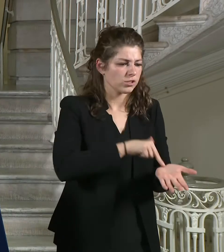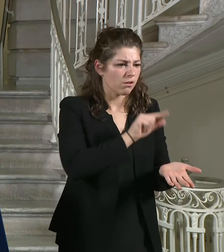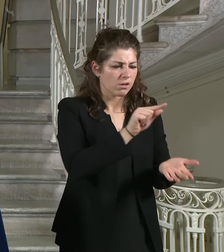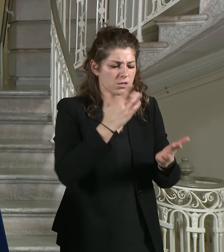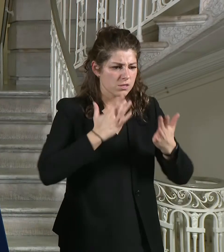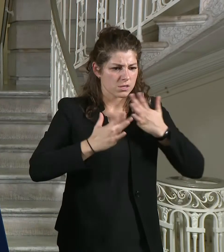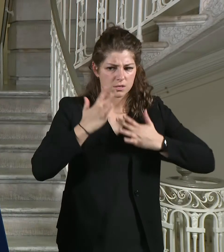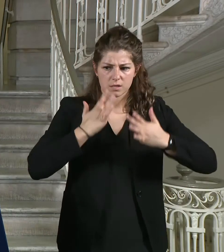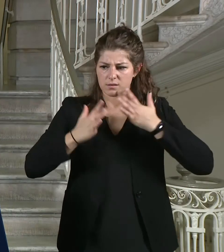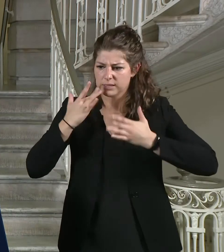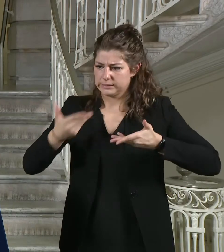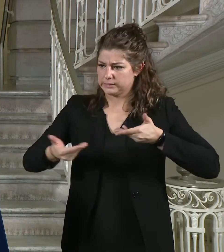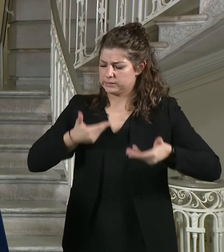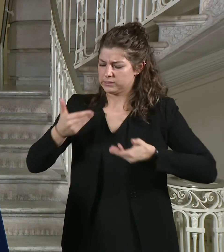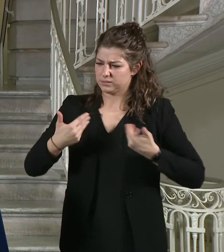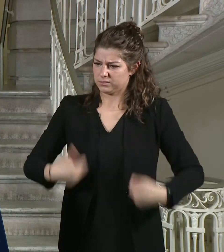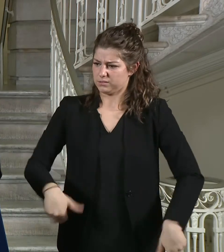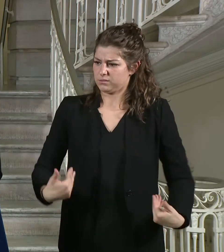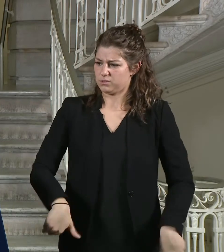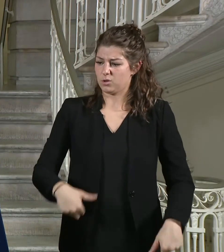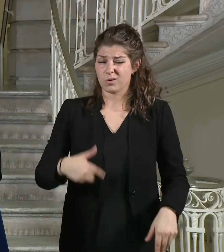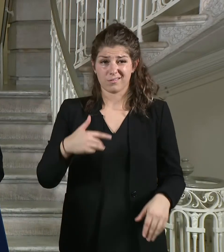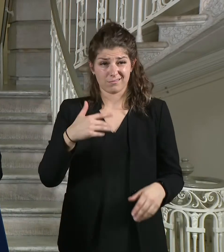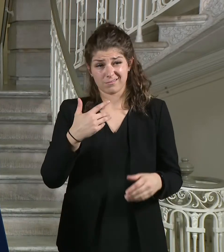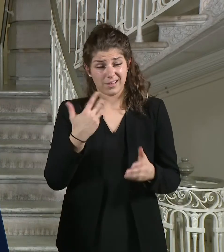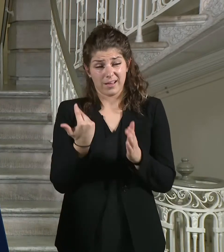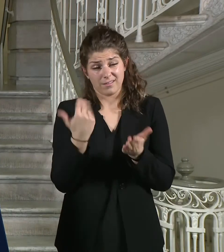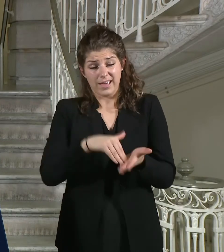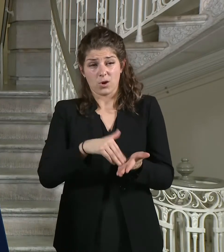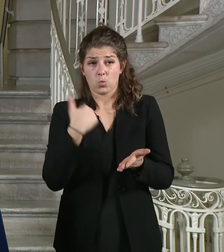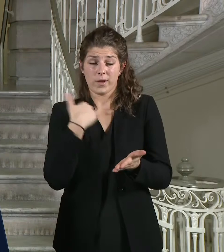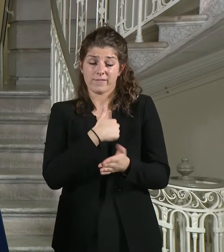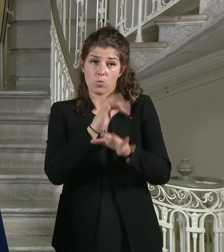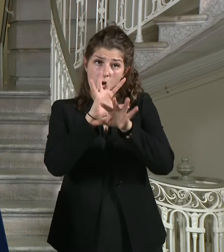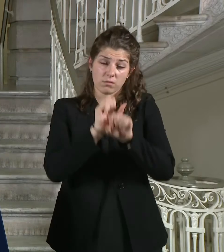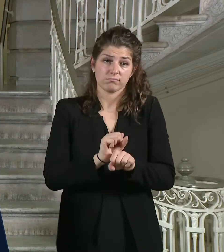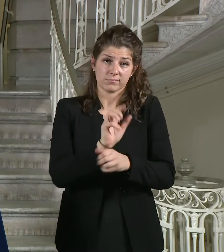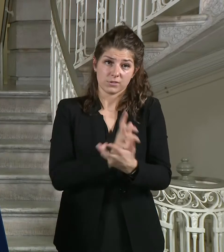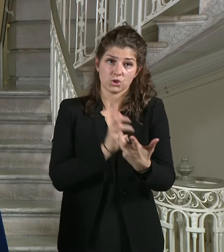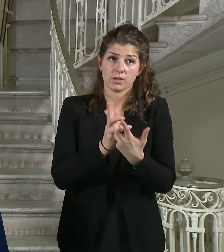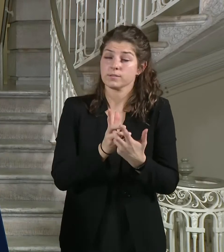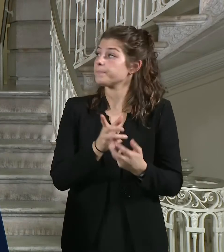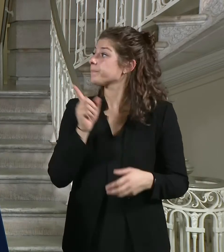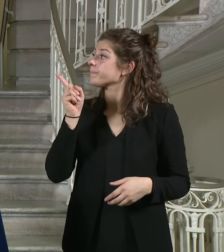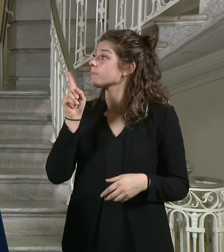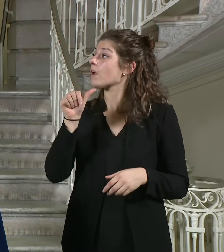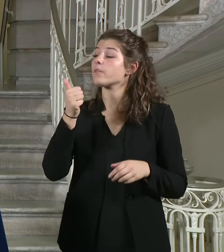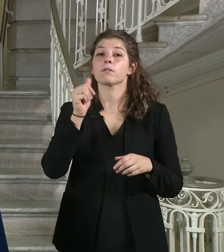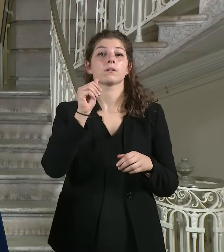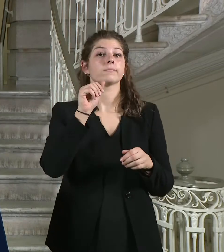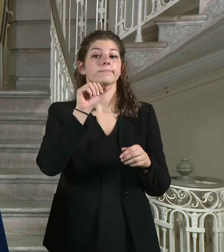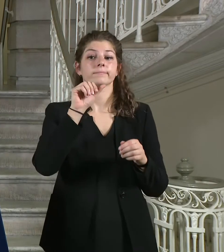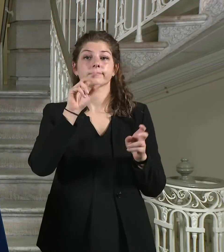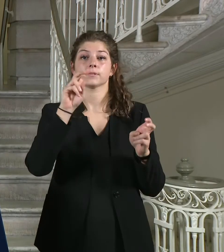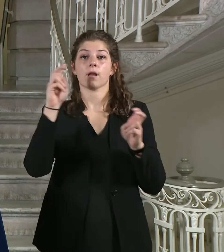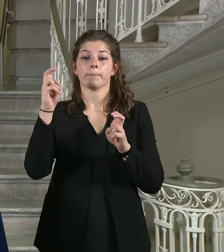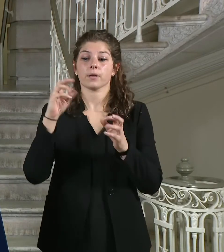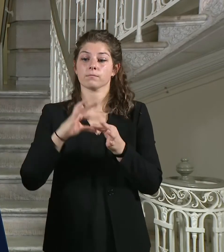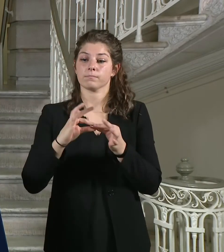ENGINEERS , ATTORNEYS, NURSES, IT'S A